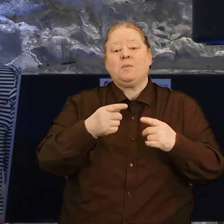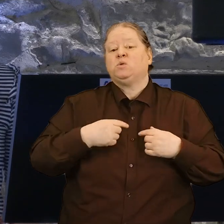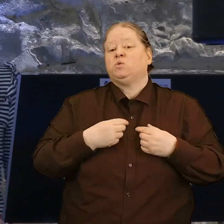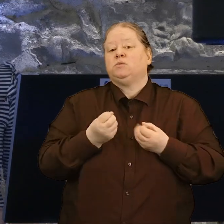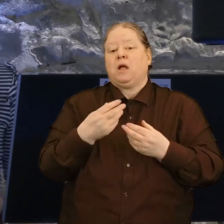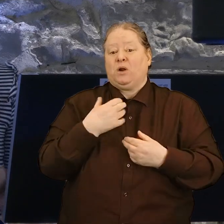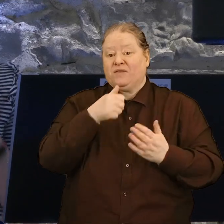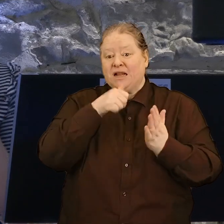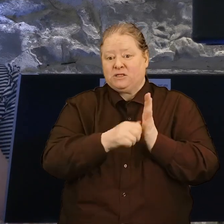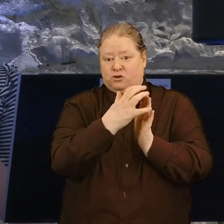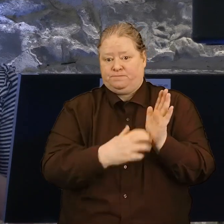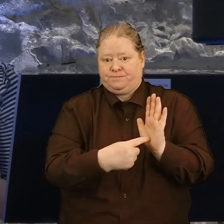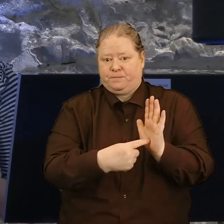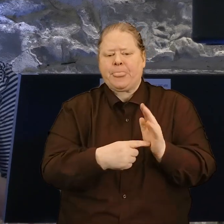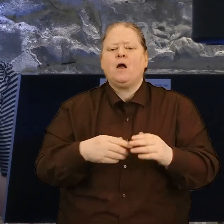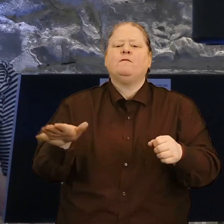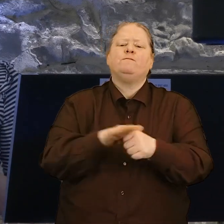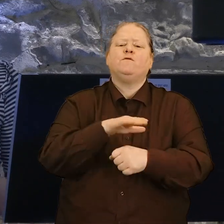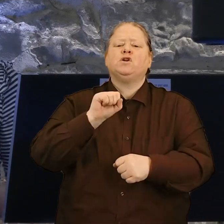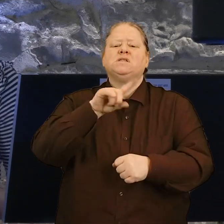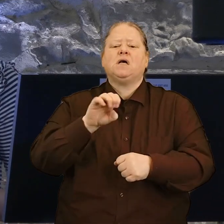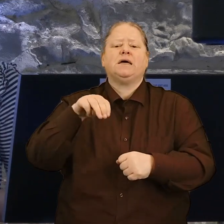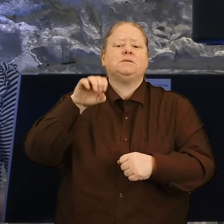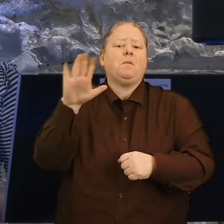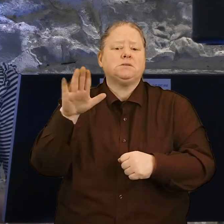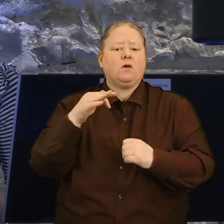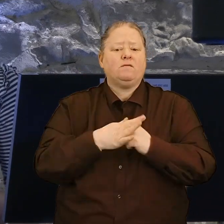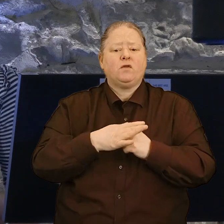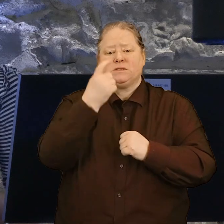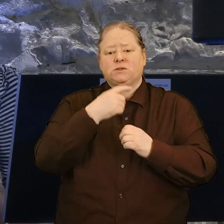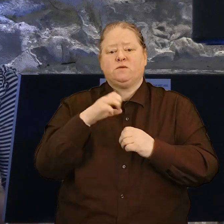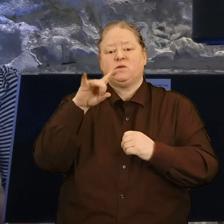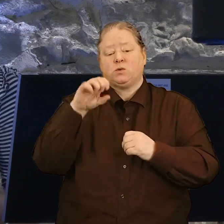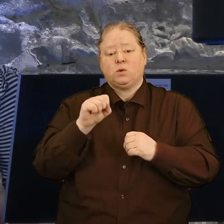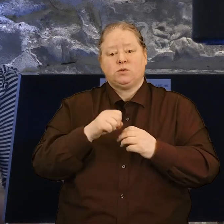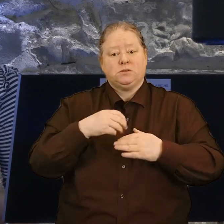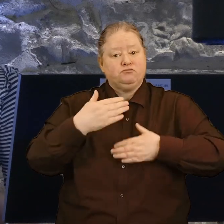and we have the letter in the archive - "the full size model for the statue of Dr Stokes is, I'm glad to say, in progress and far advanced.